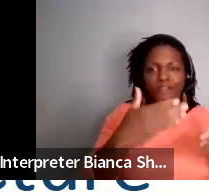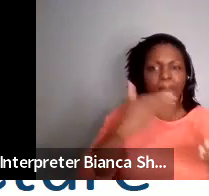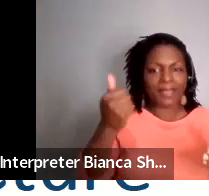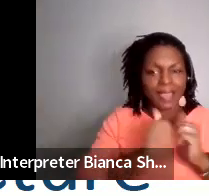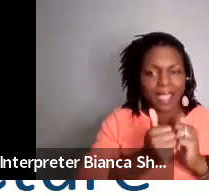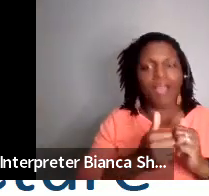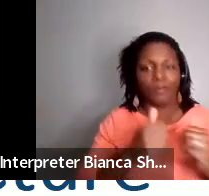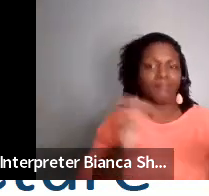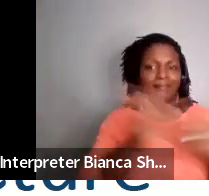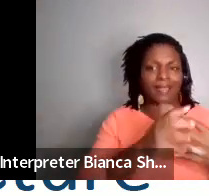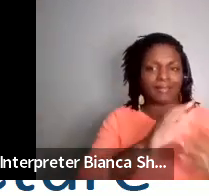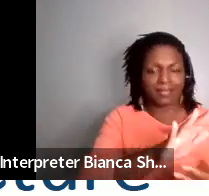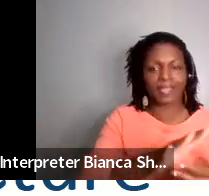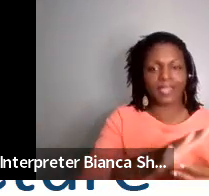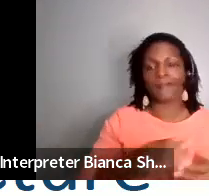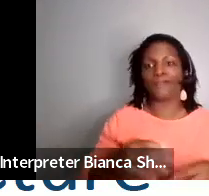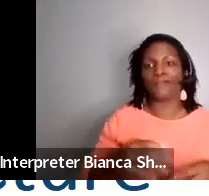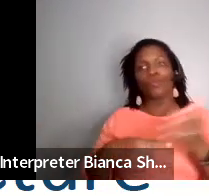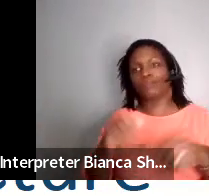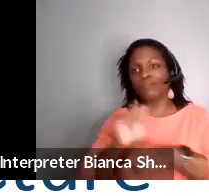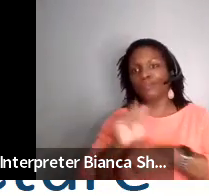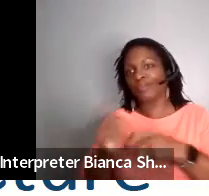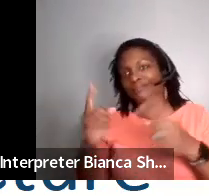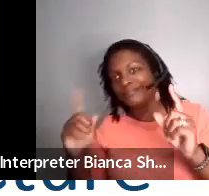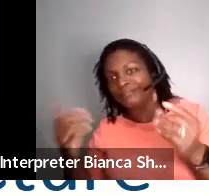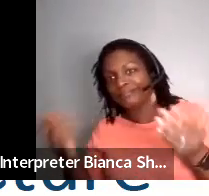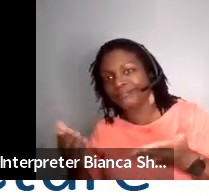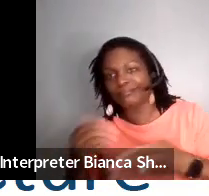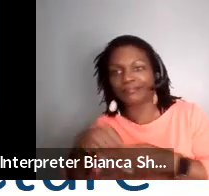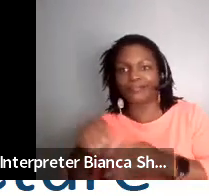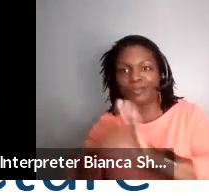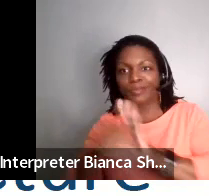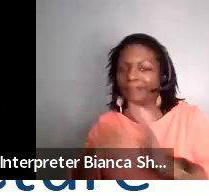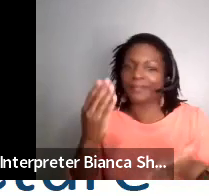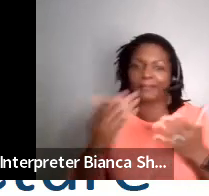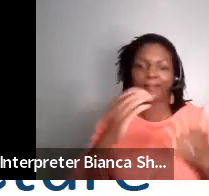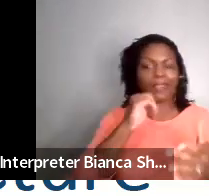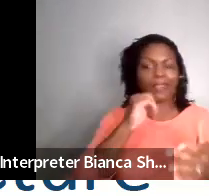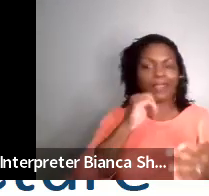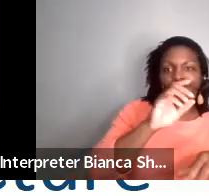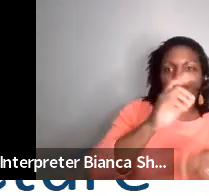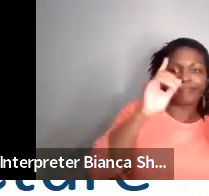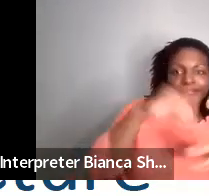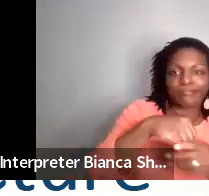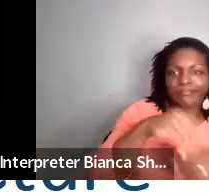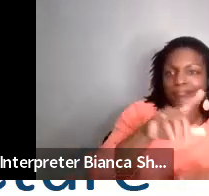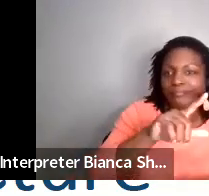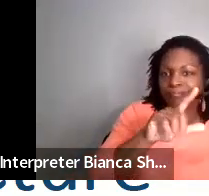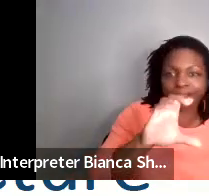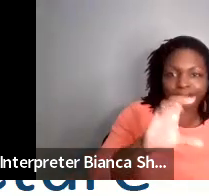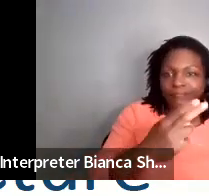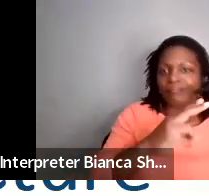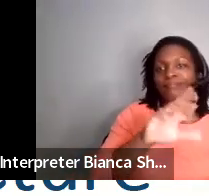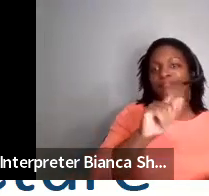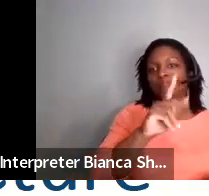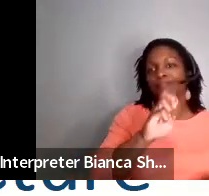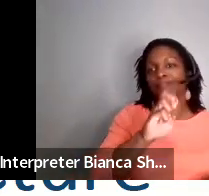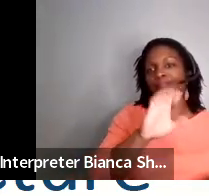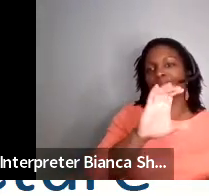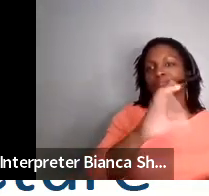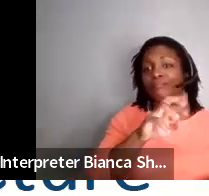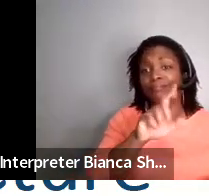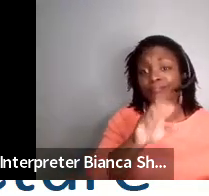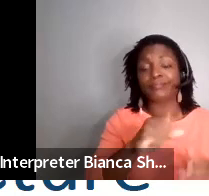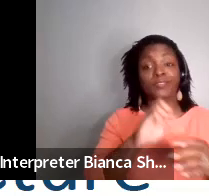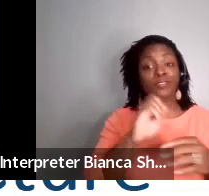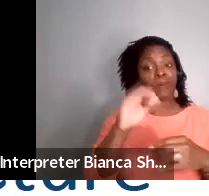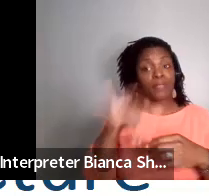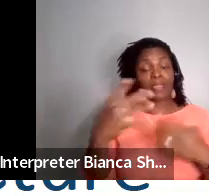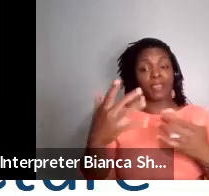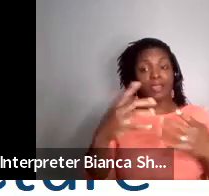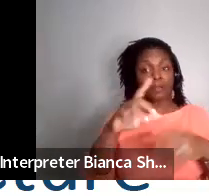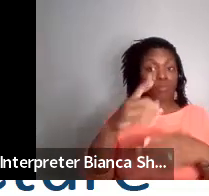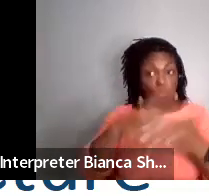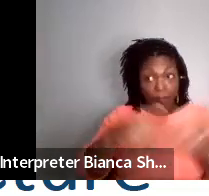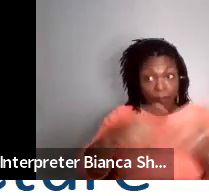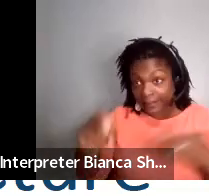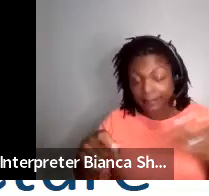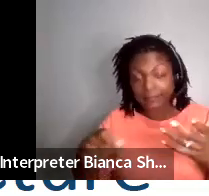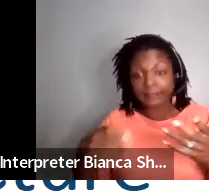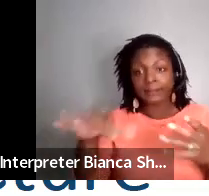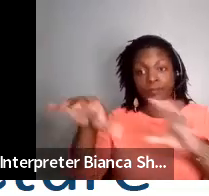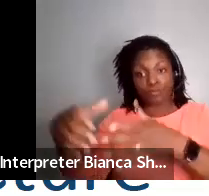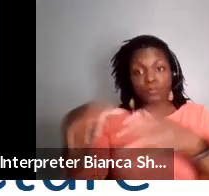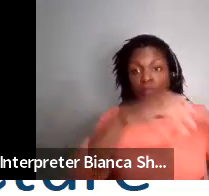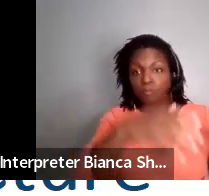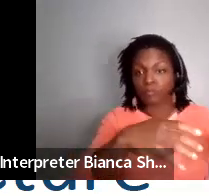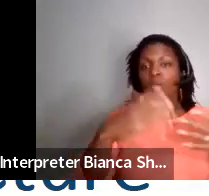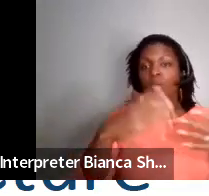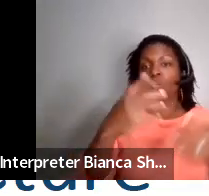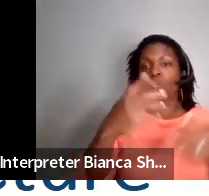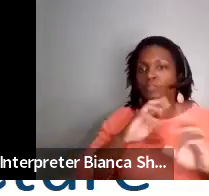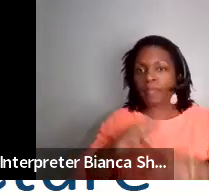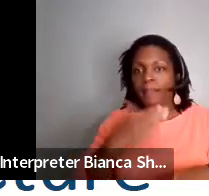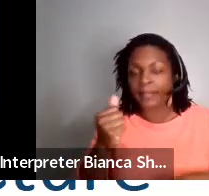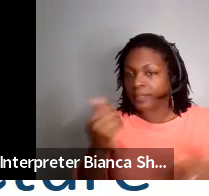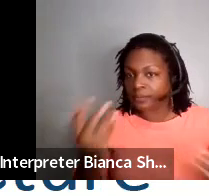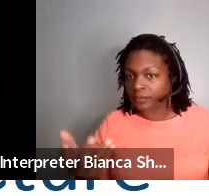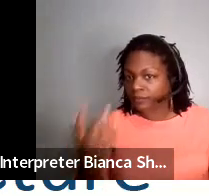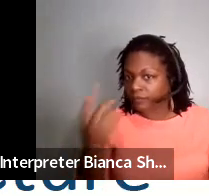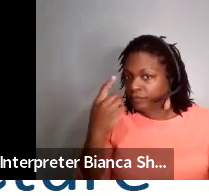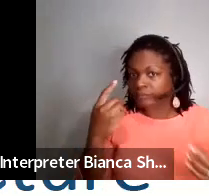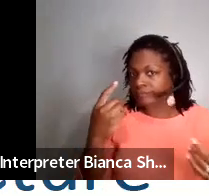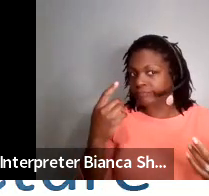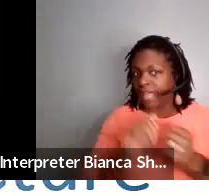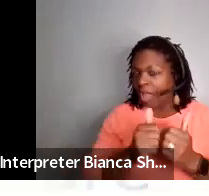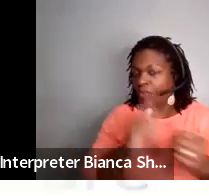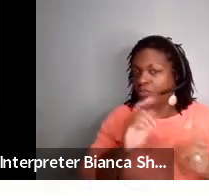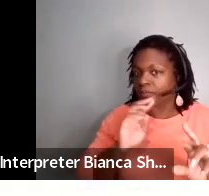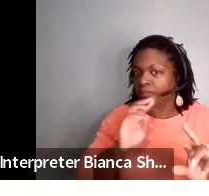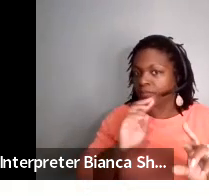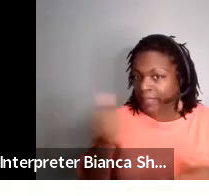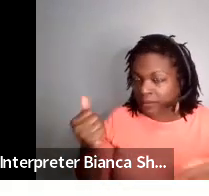with what is available. well, with the community partners to make sure that the resources that are available are consistent with the needs in that area, and what that population need in in that area, and what they would respond best to and the next slide these are